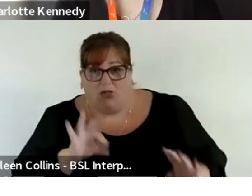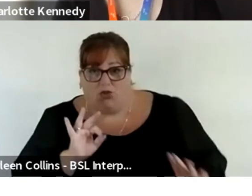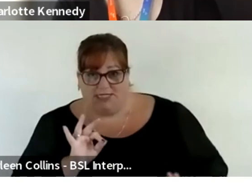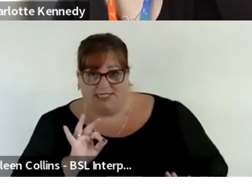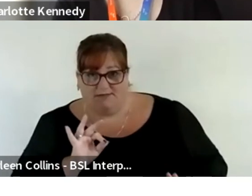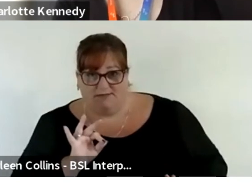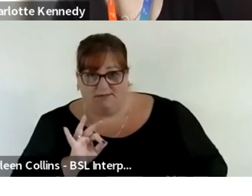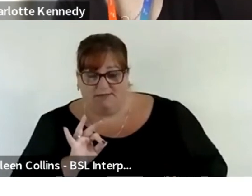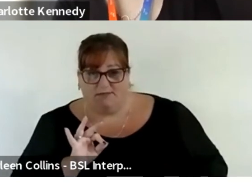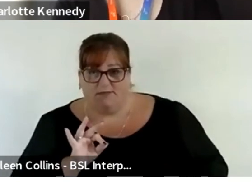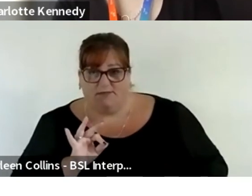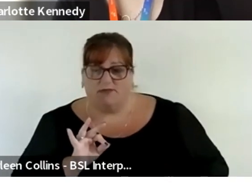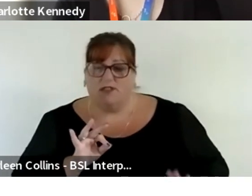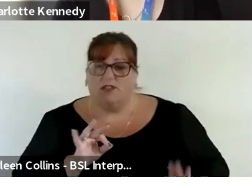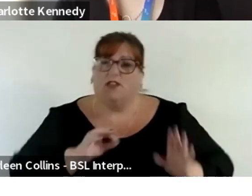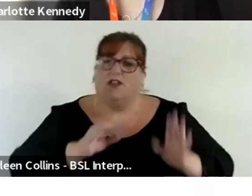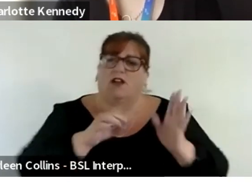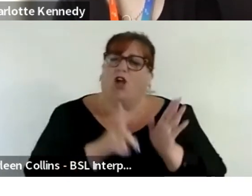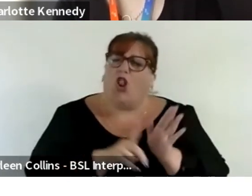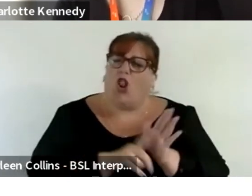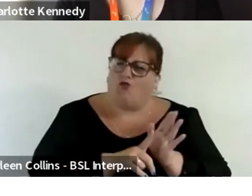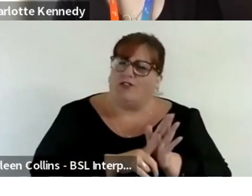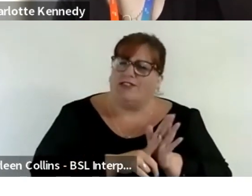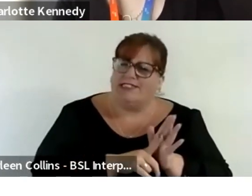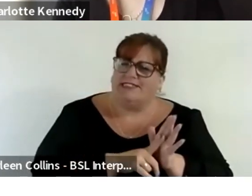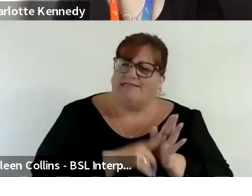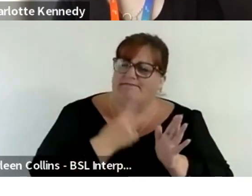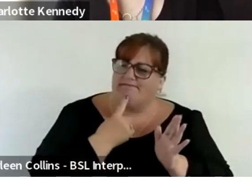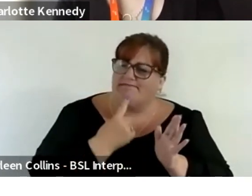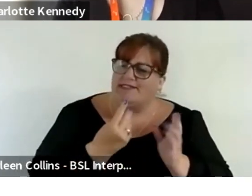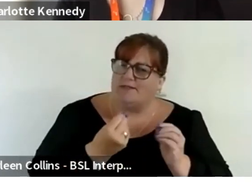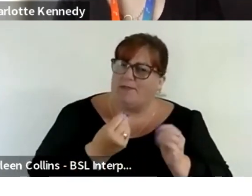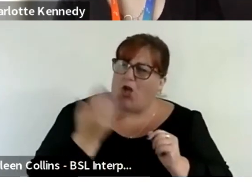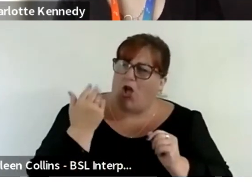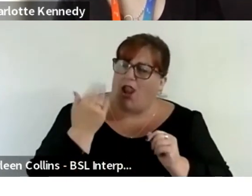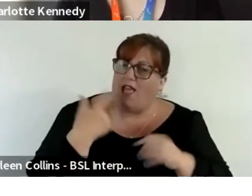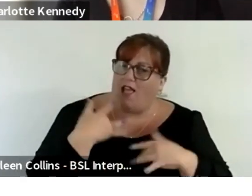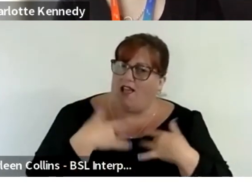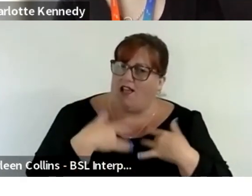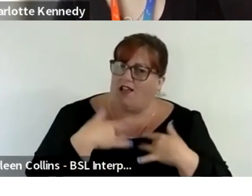Lawrence made a very good point earlier, that if you feel like you